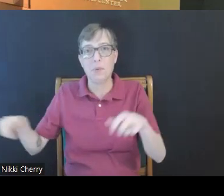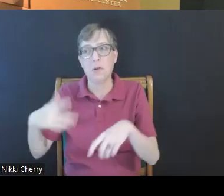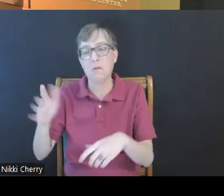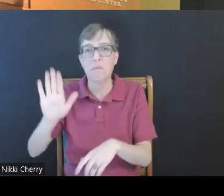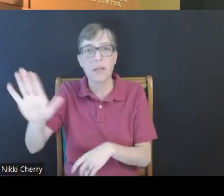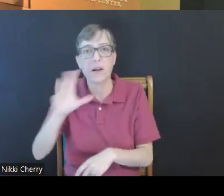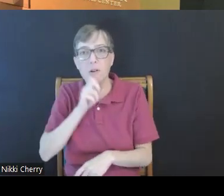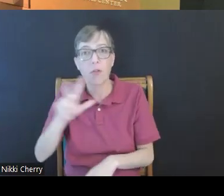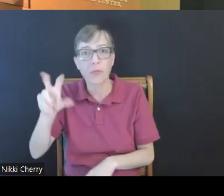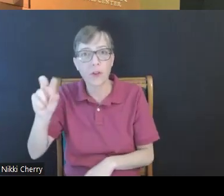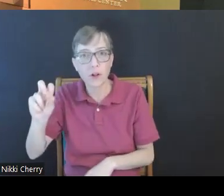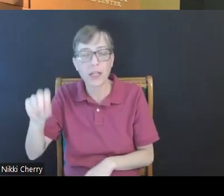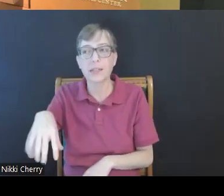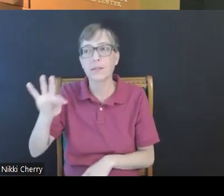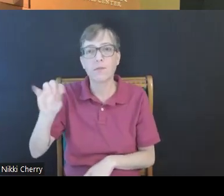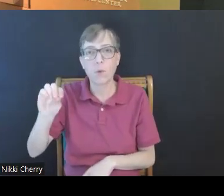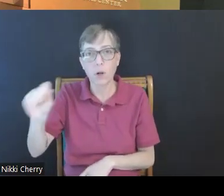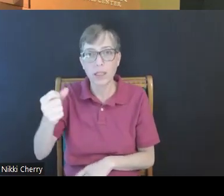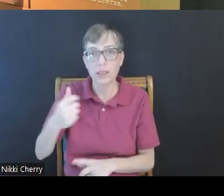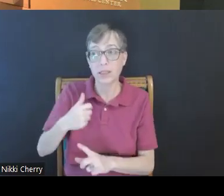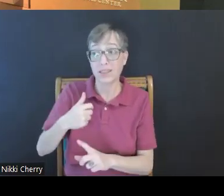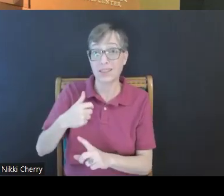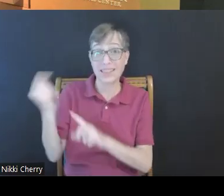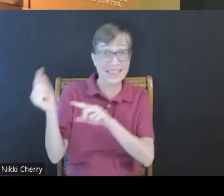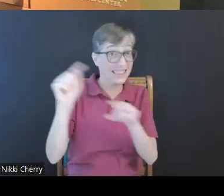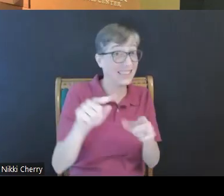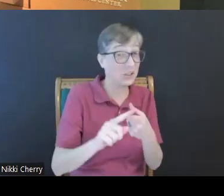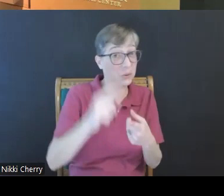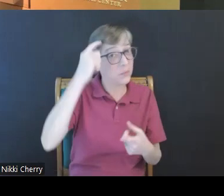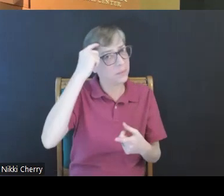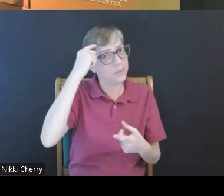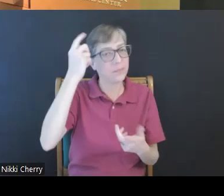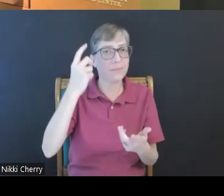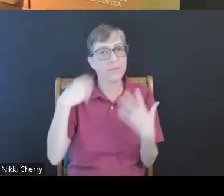unities uh to try to help this person uh and I think that those are people who are sort of